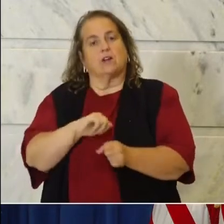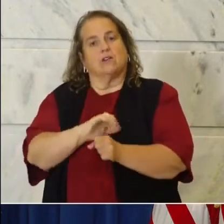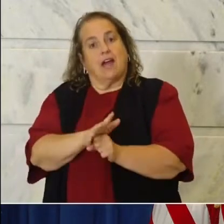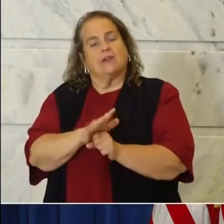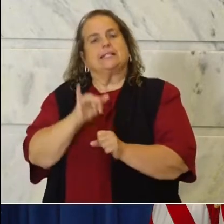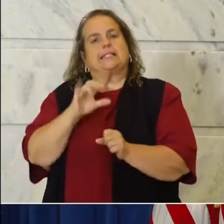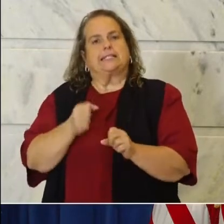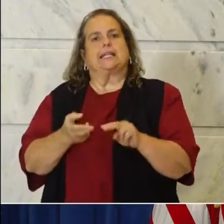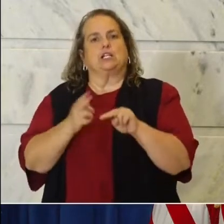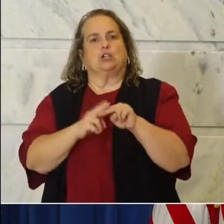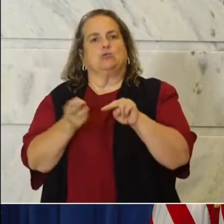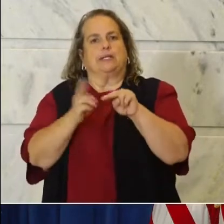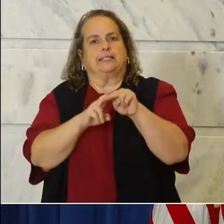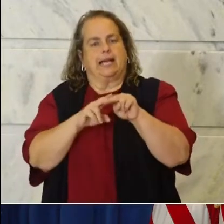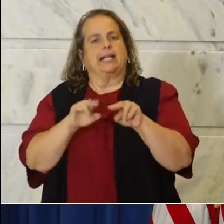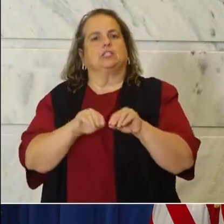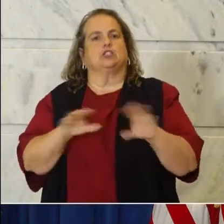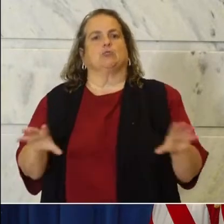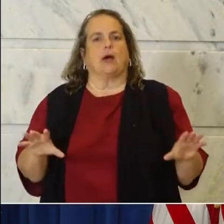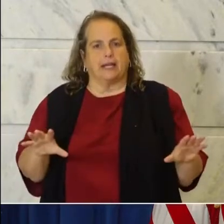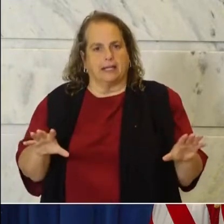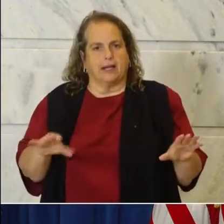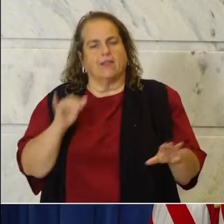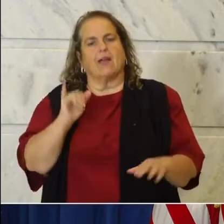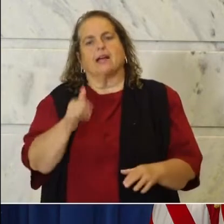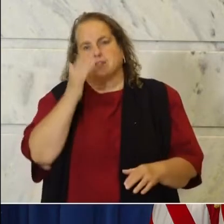know that it's spreading, and that's why we're going to do what it takes.